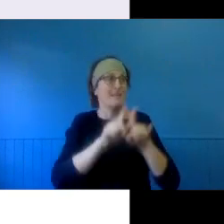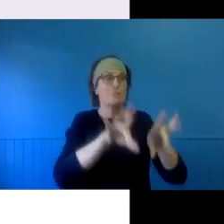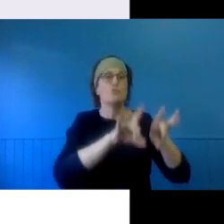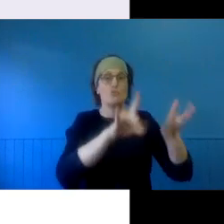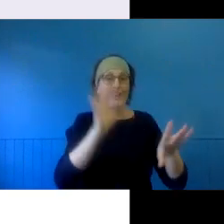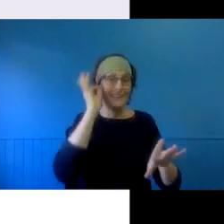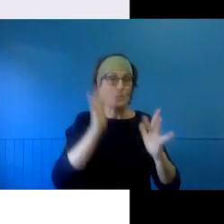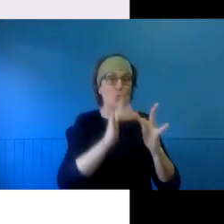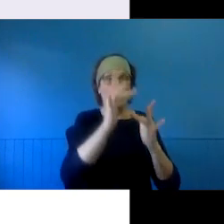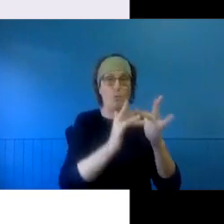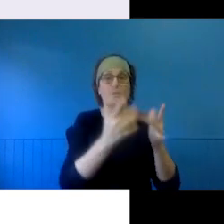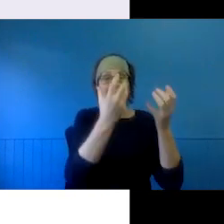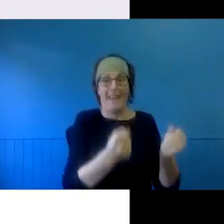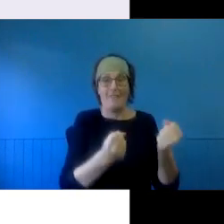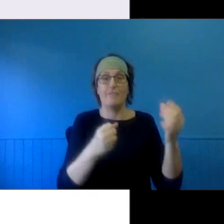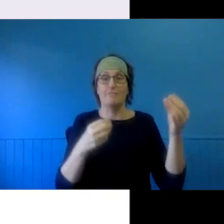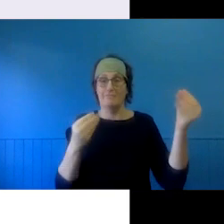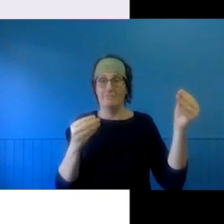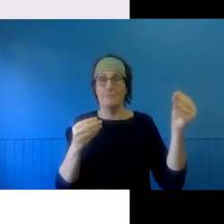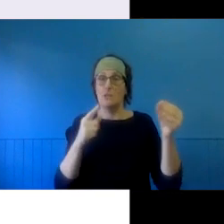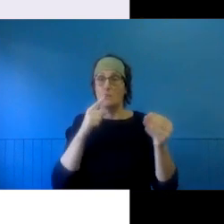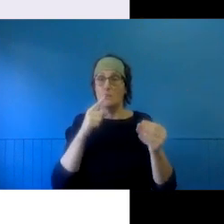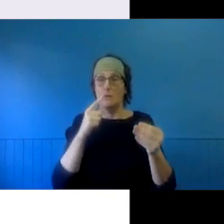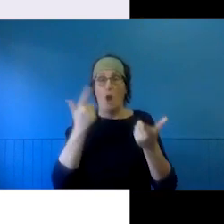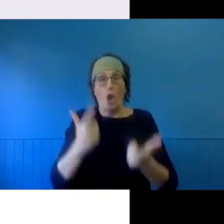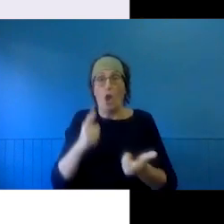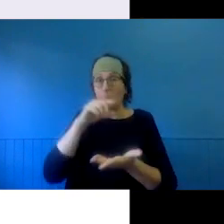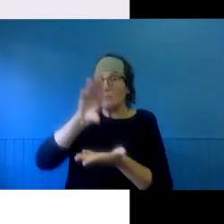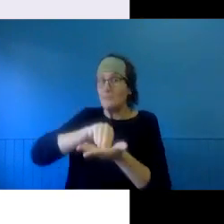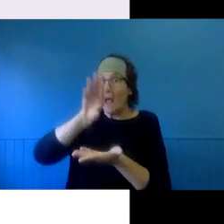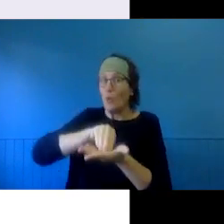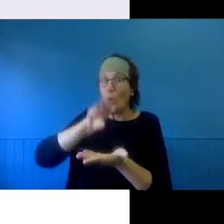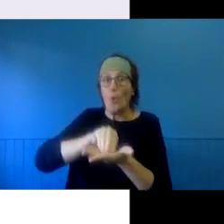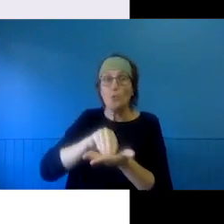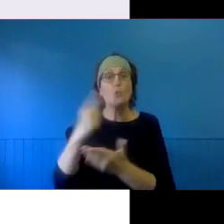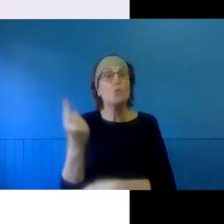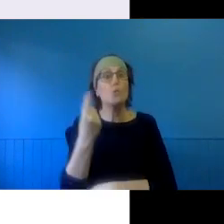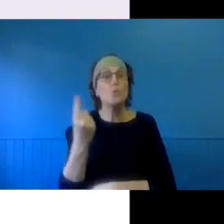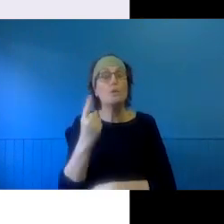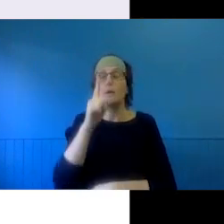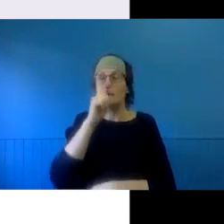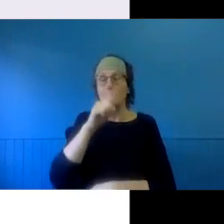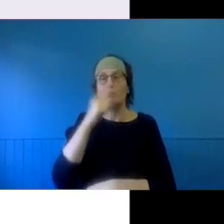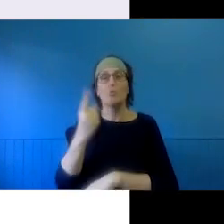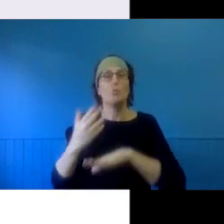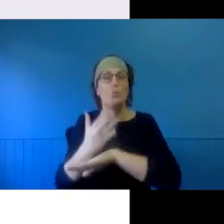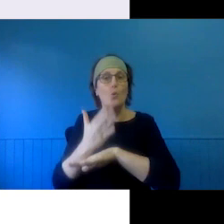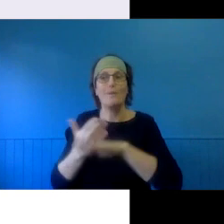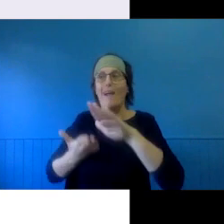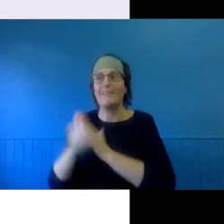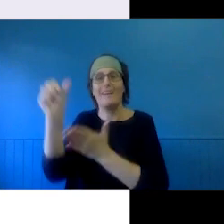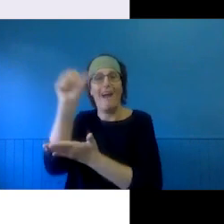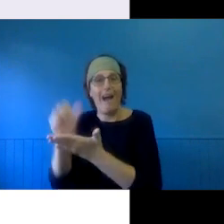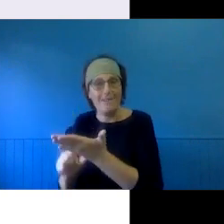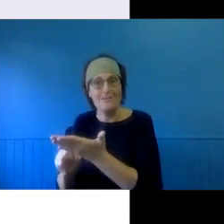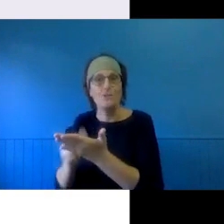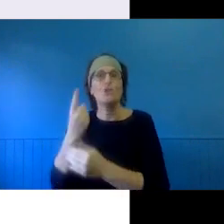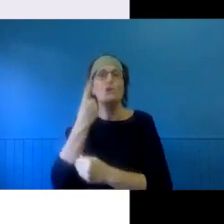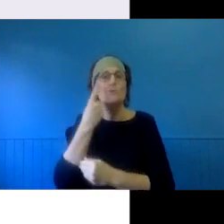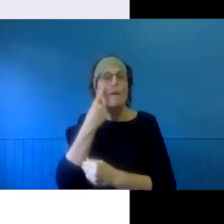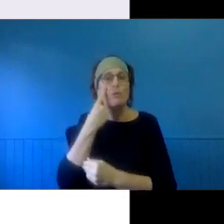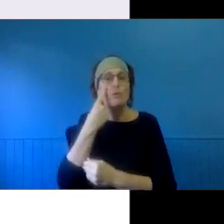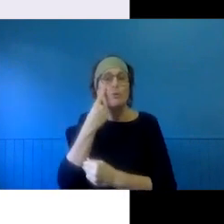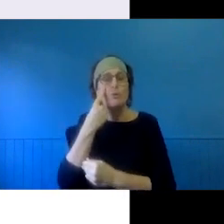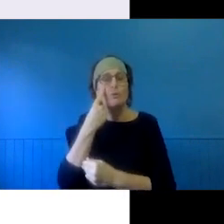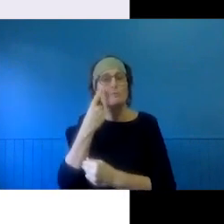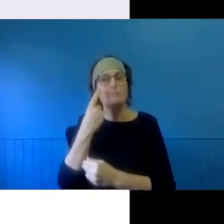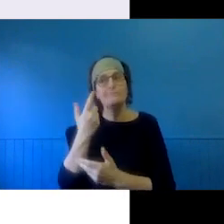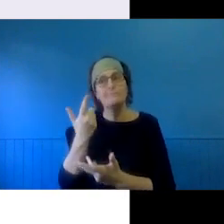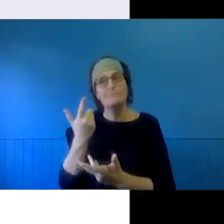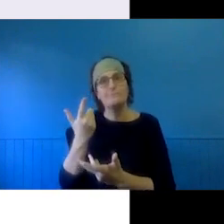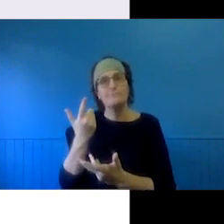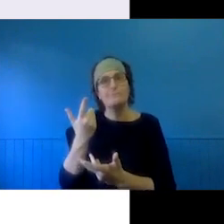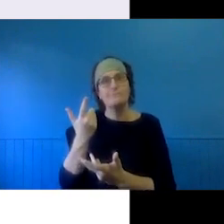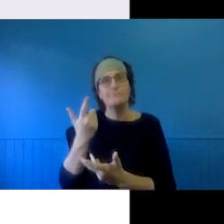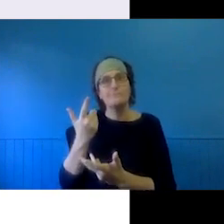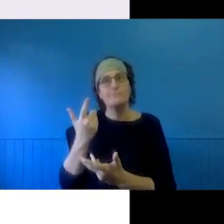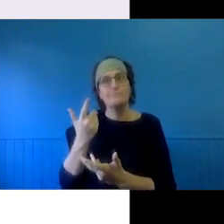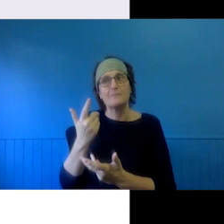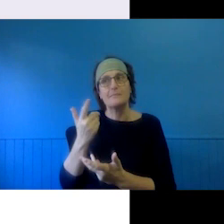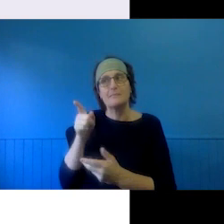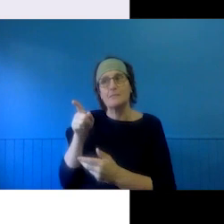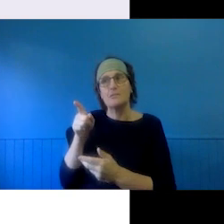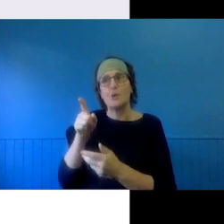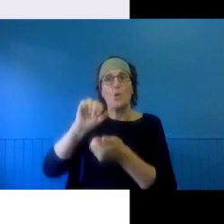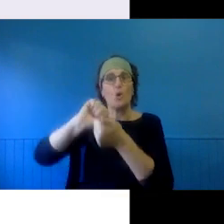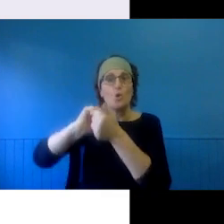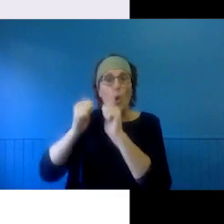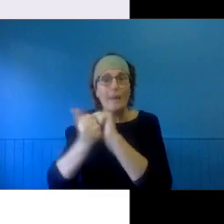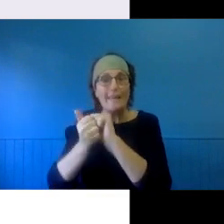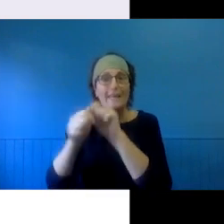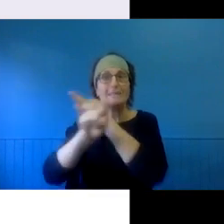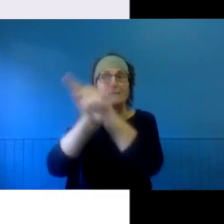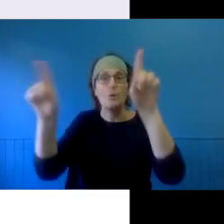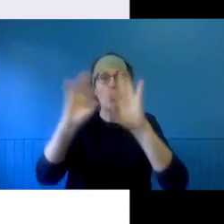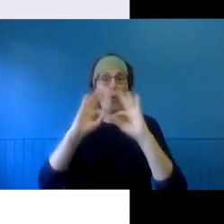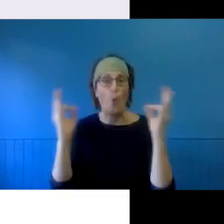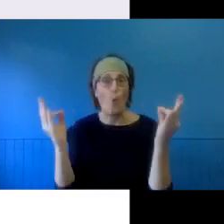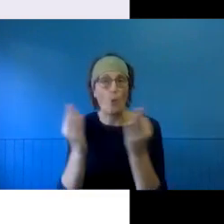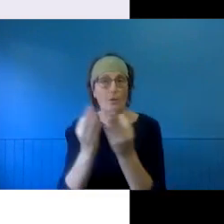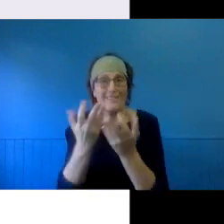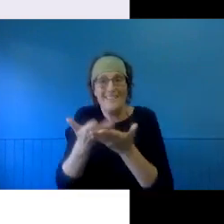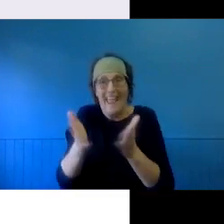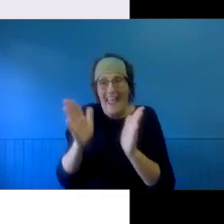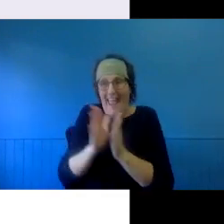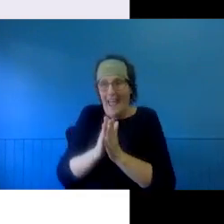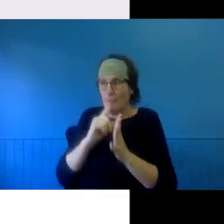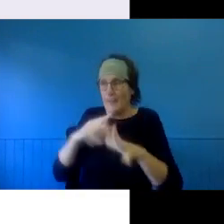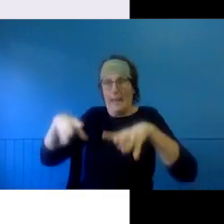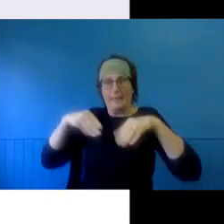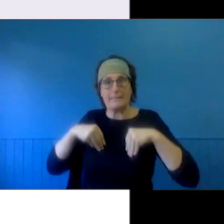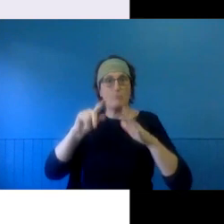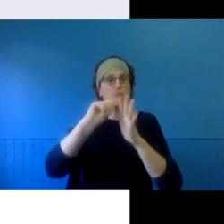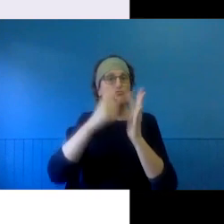House highly downloaded by people working in the arts. So I would